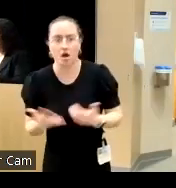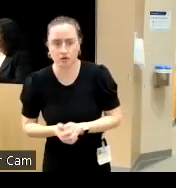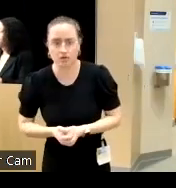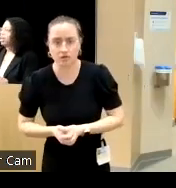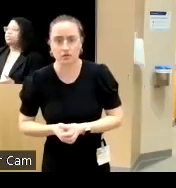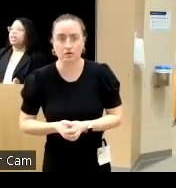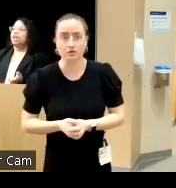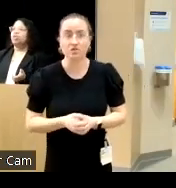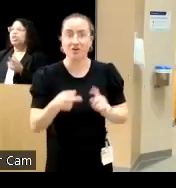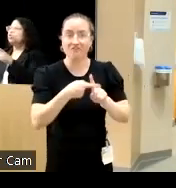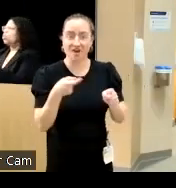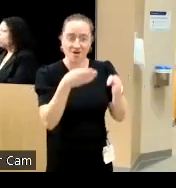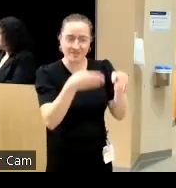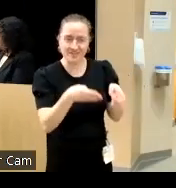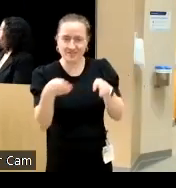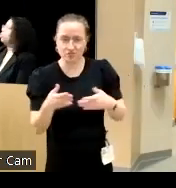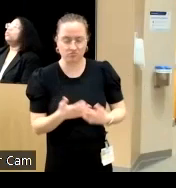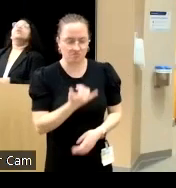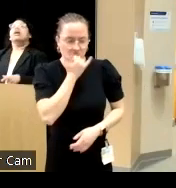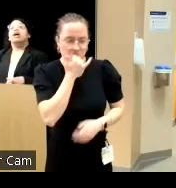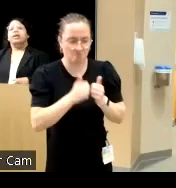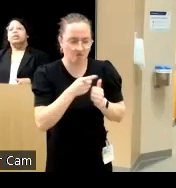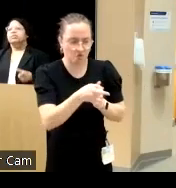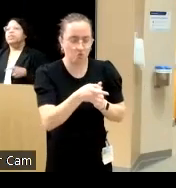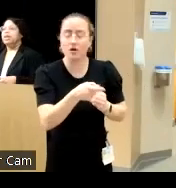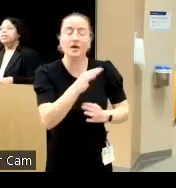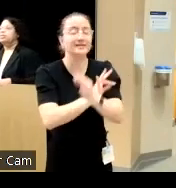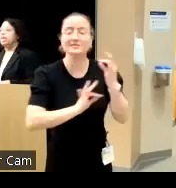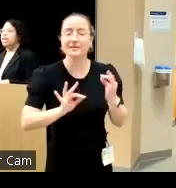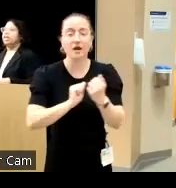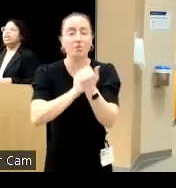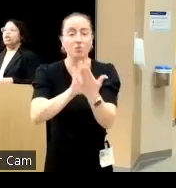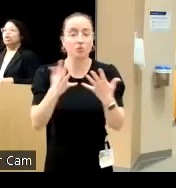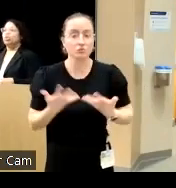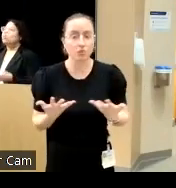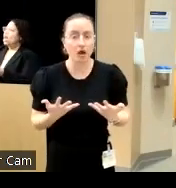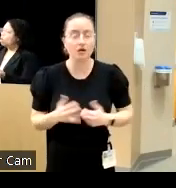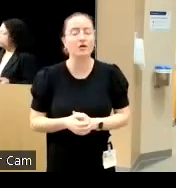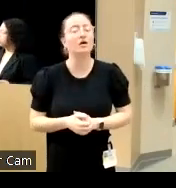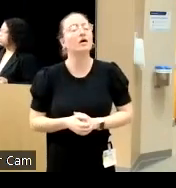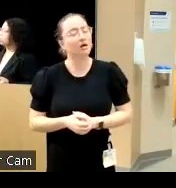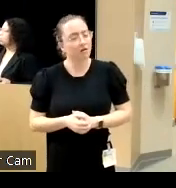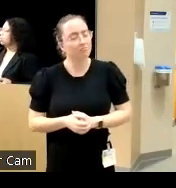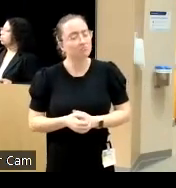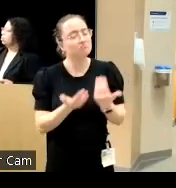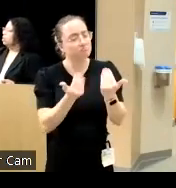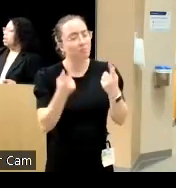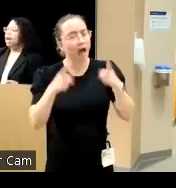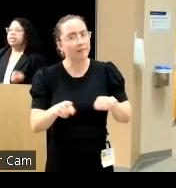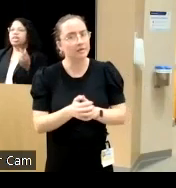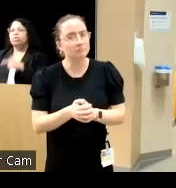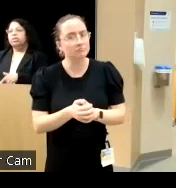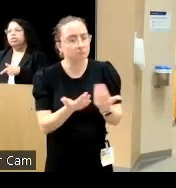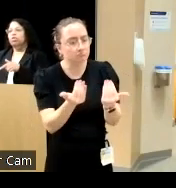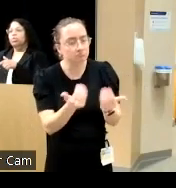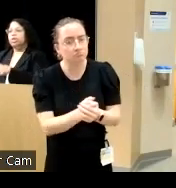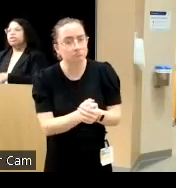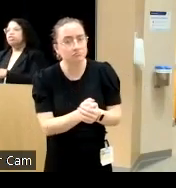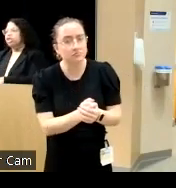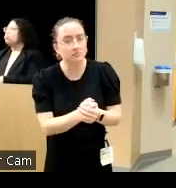person and saying what's wrong with you and instead saying what happened and even with Dr